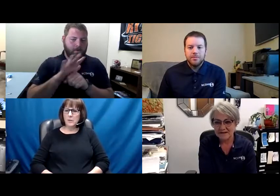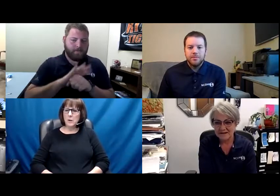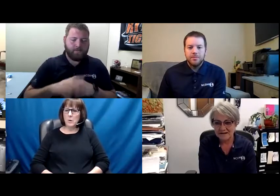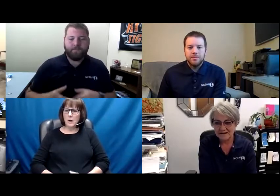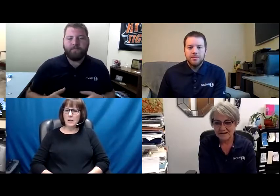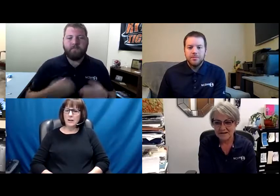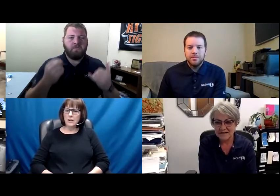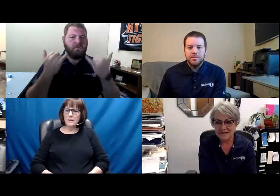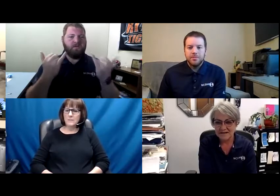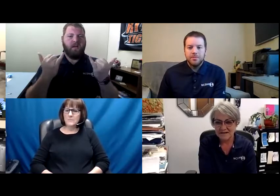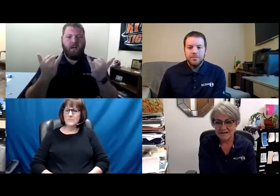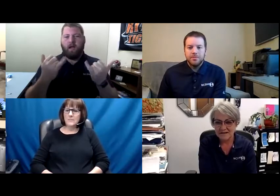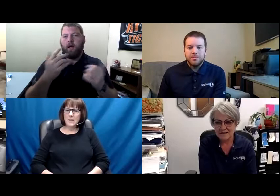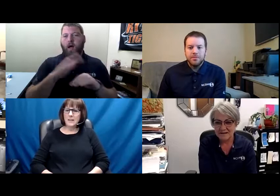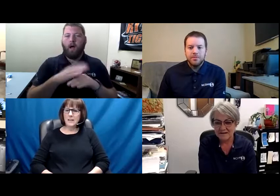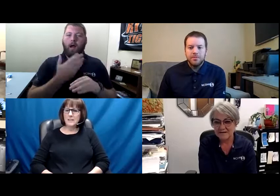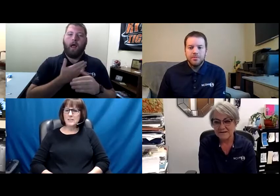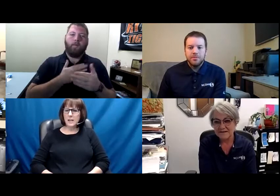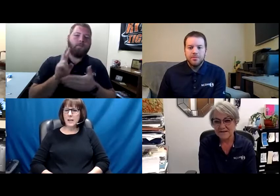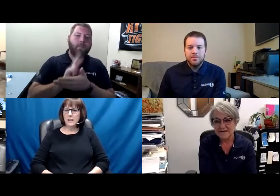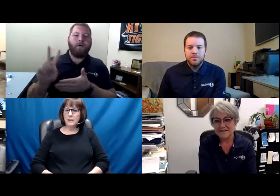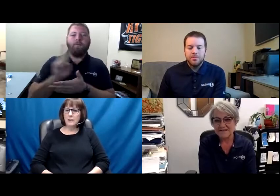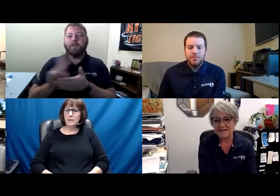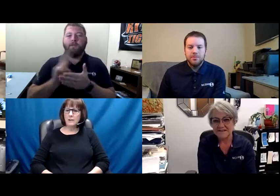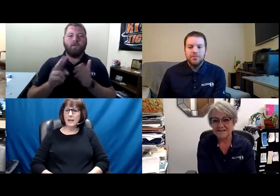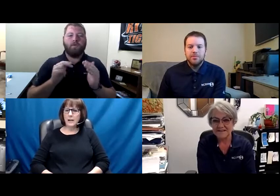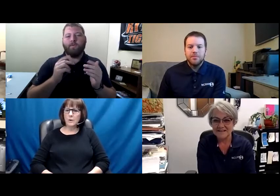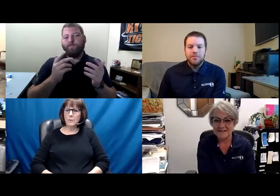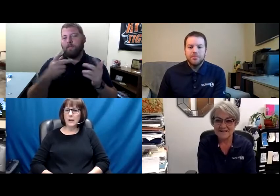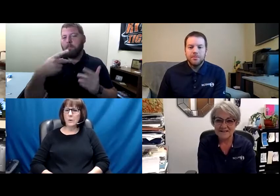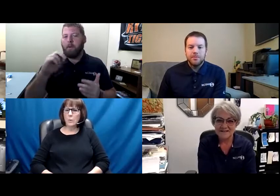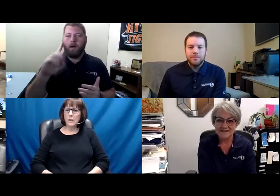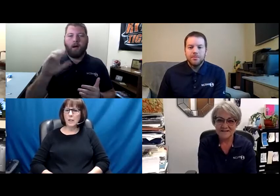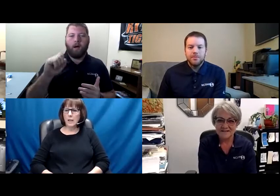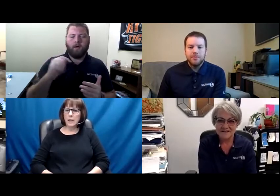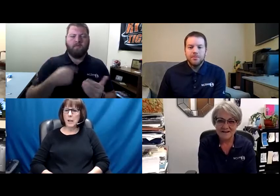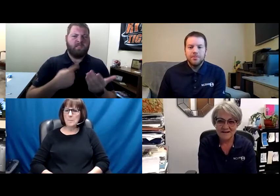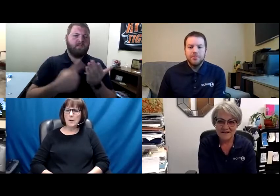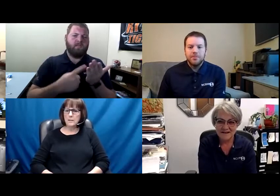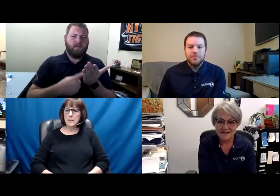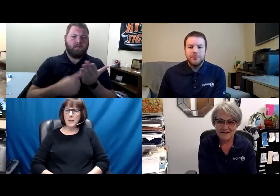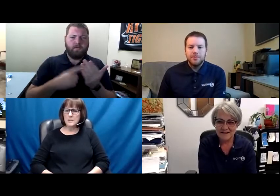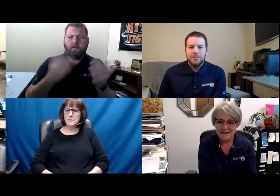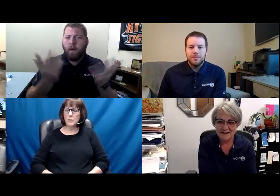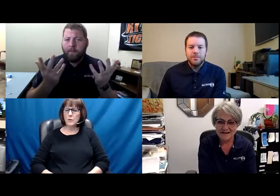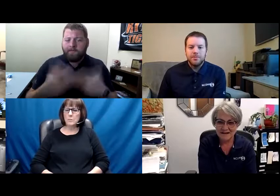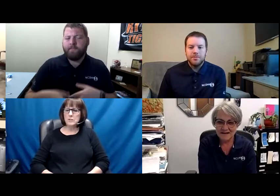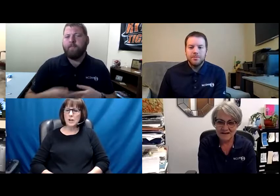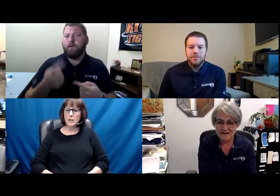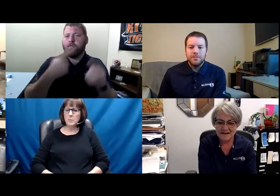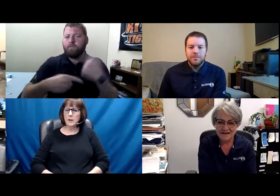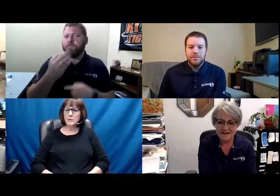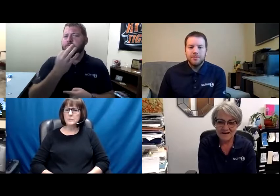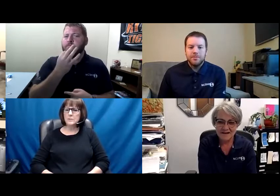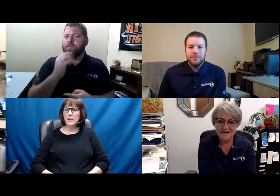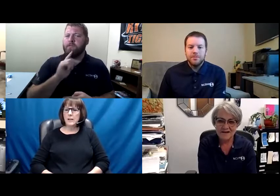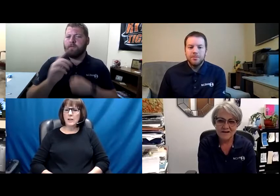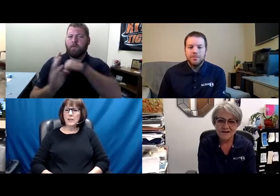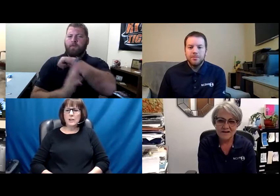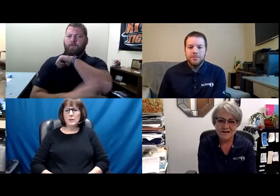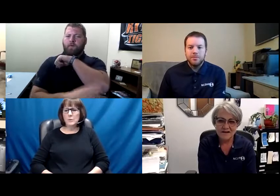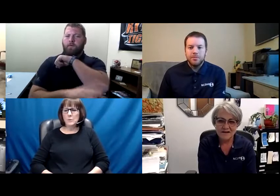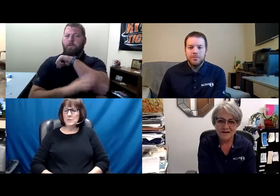the Omaha area and today on our bi-weekly podcast we're going to be talking about you know what's